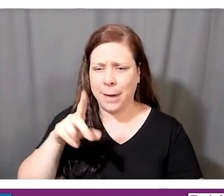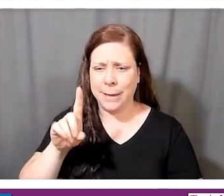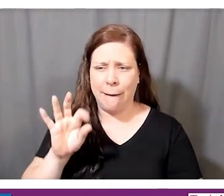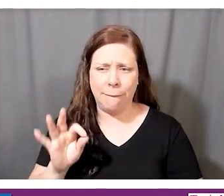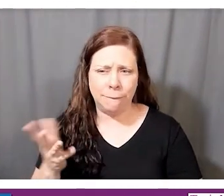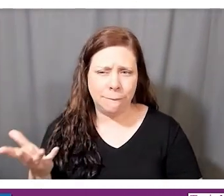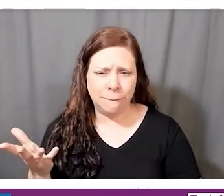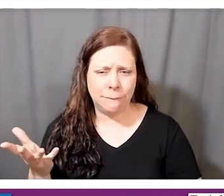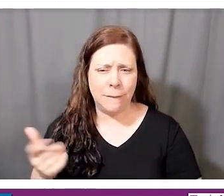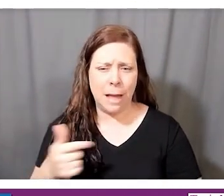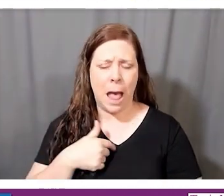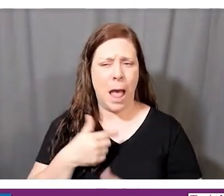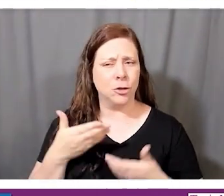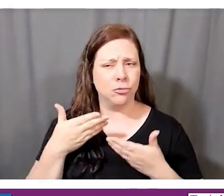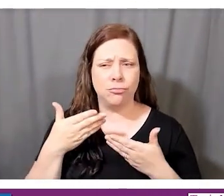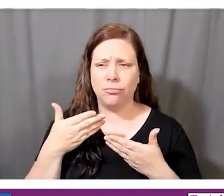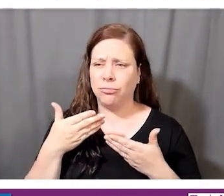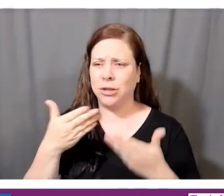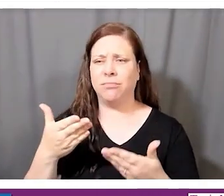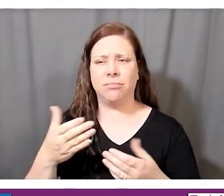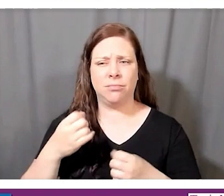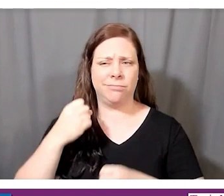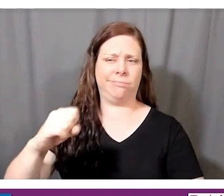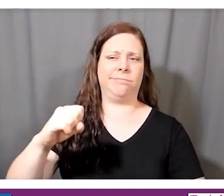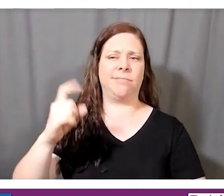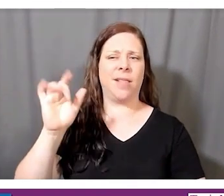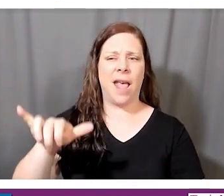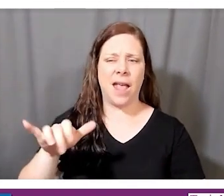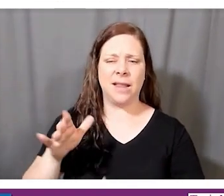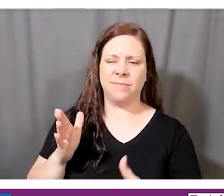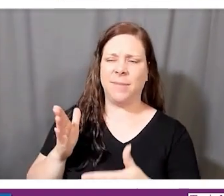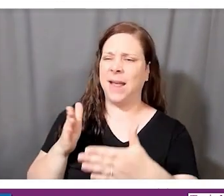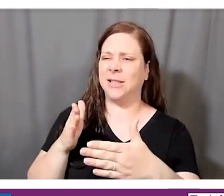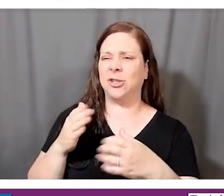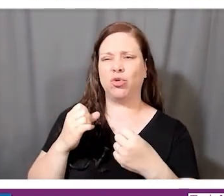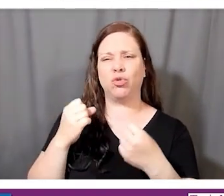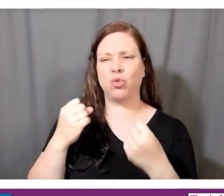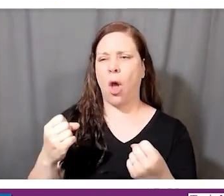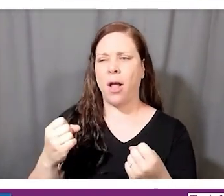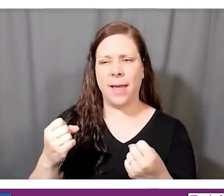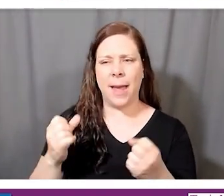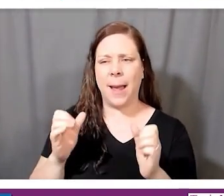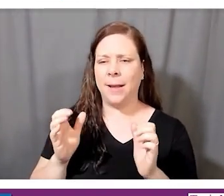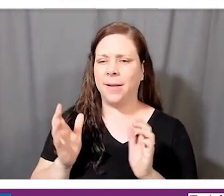I would strongly push against that. And a professor is not there to make those kinds of decisions